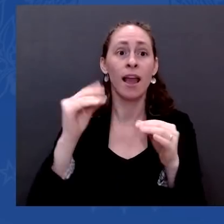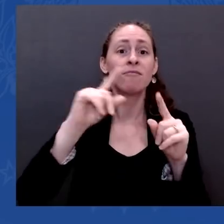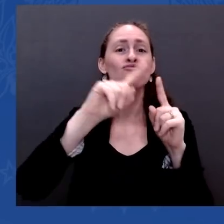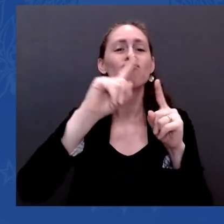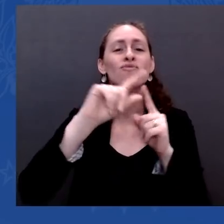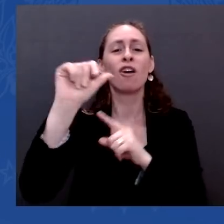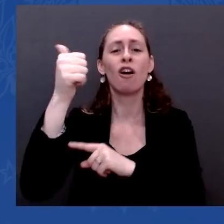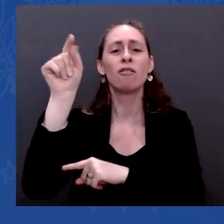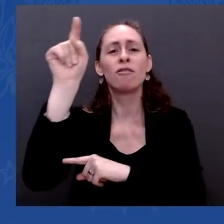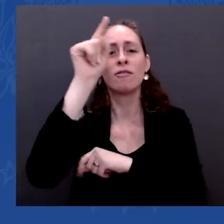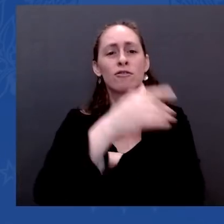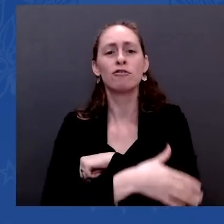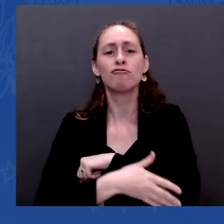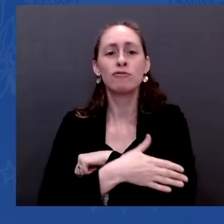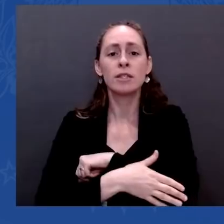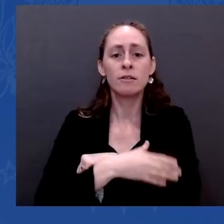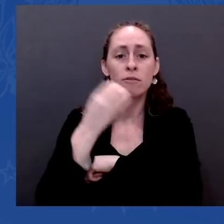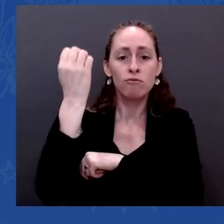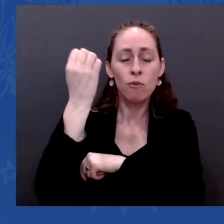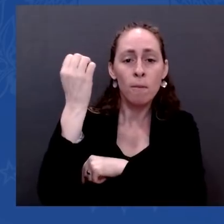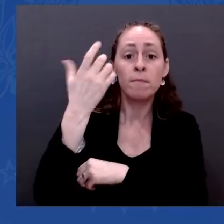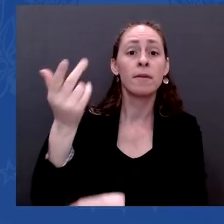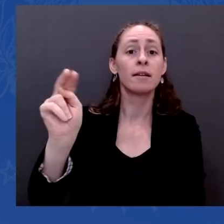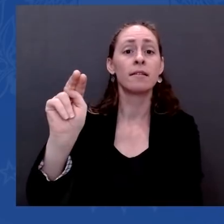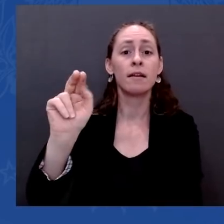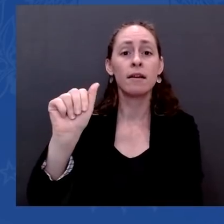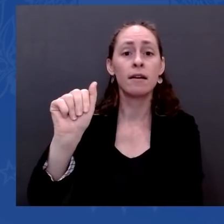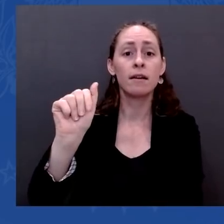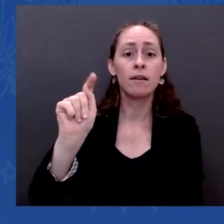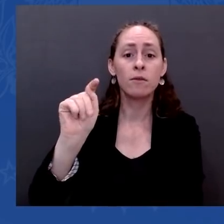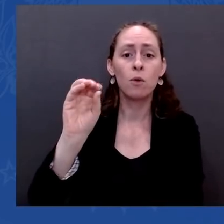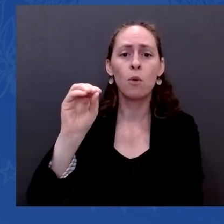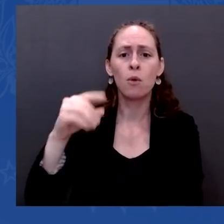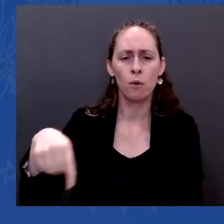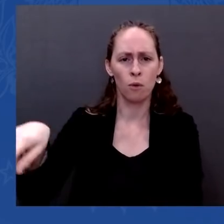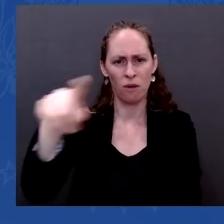say the same thing, speak with one voice, and do things together. And we made it very clear: